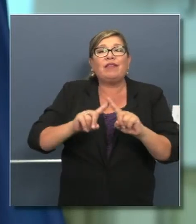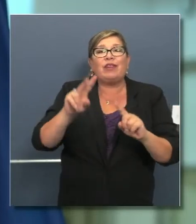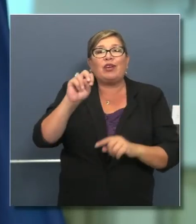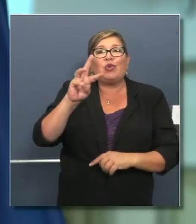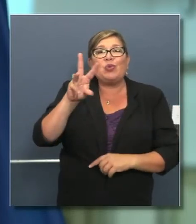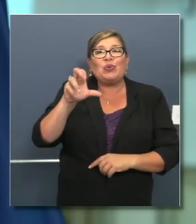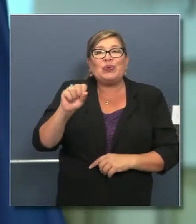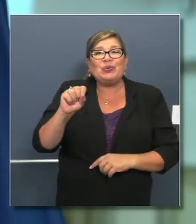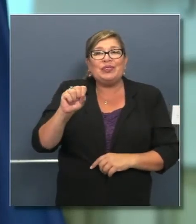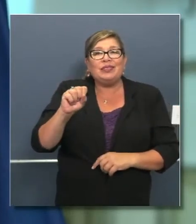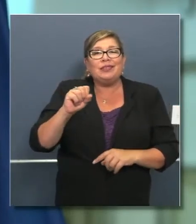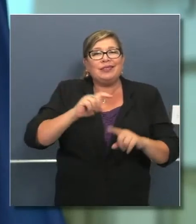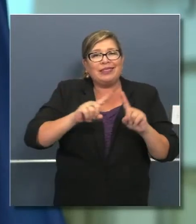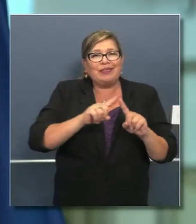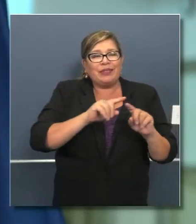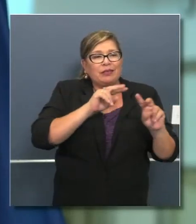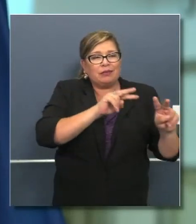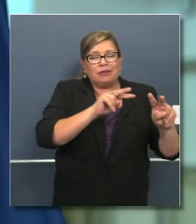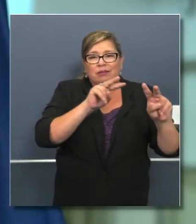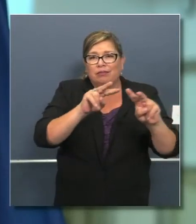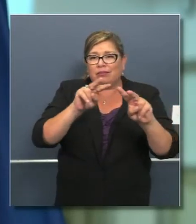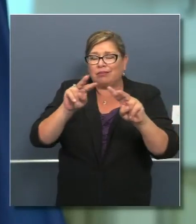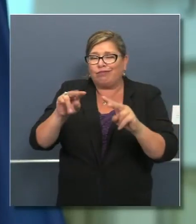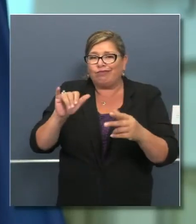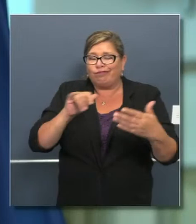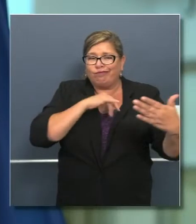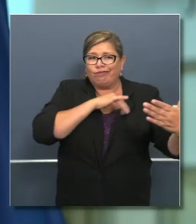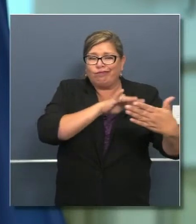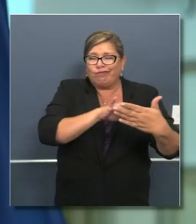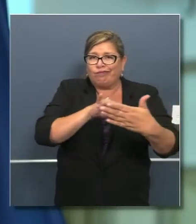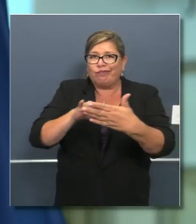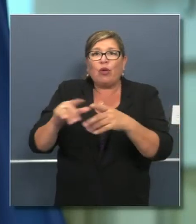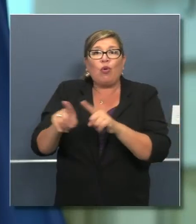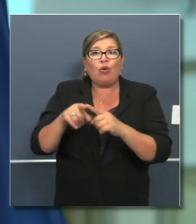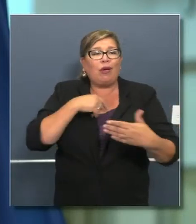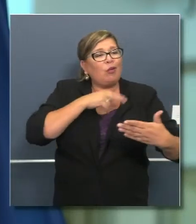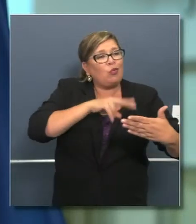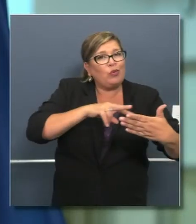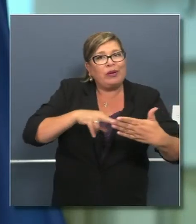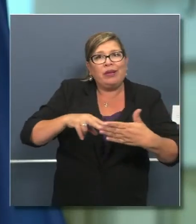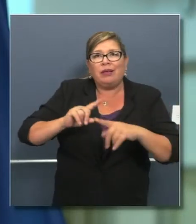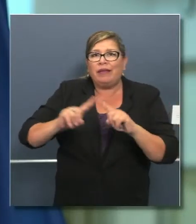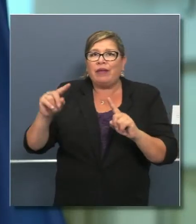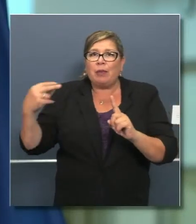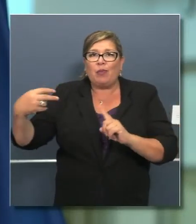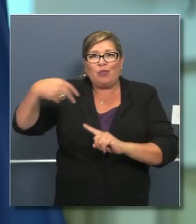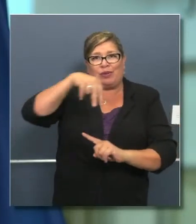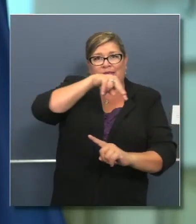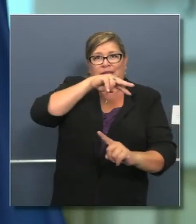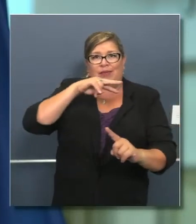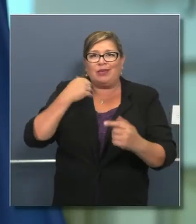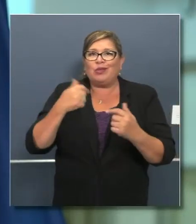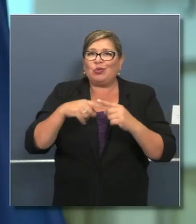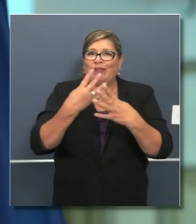and also absorb different blogs and different perspectives so you're absolutely right nothing